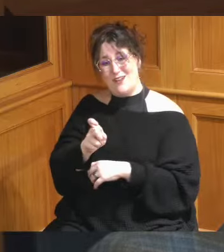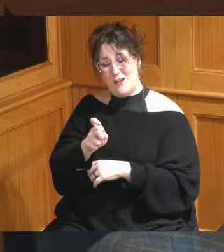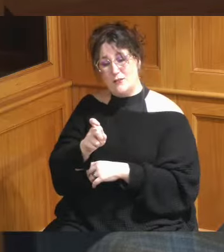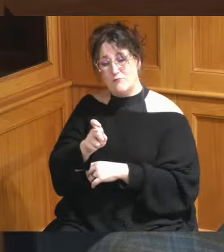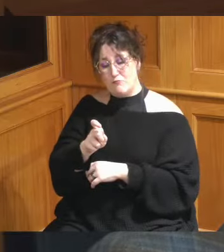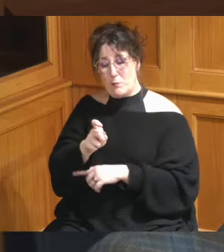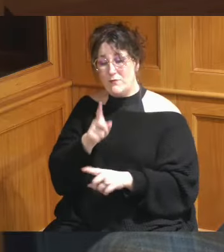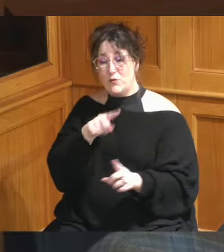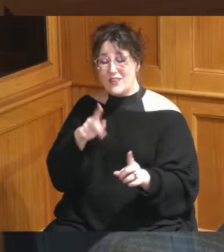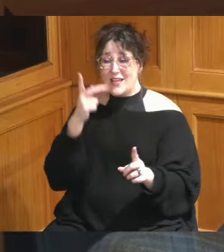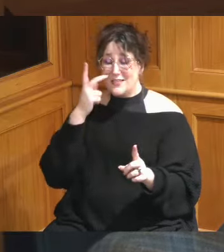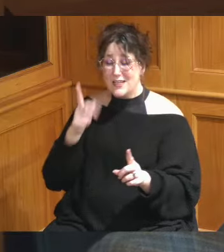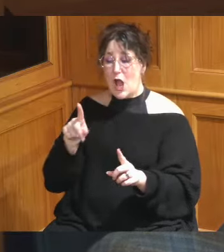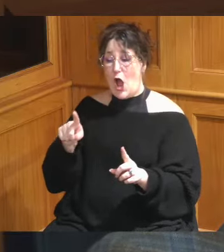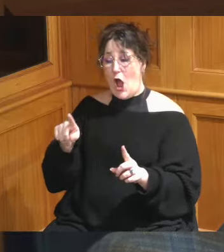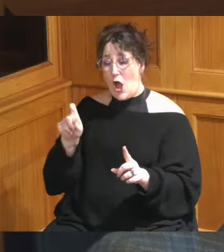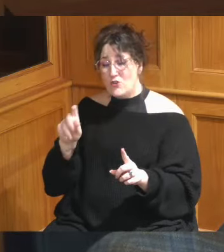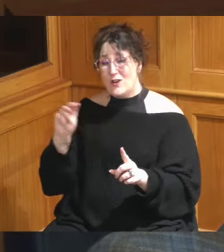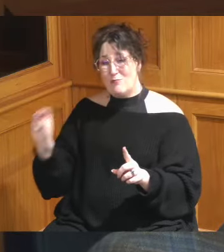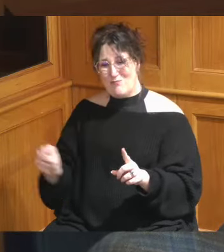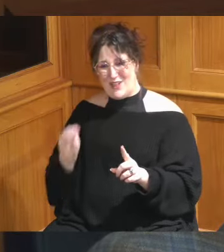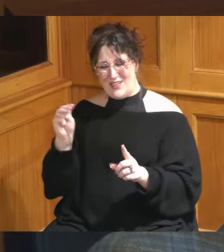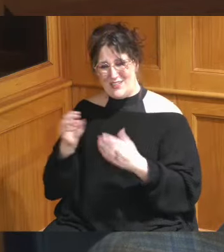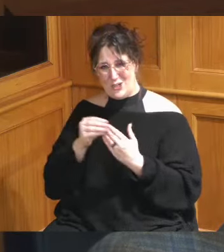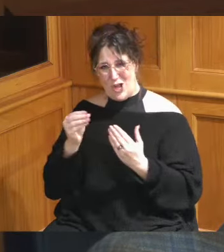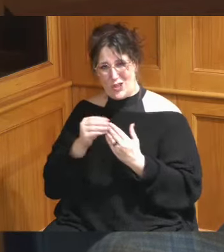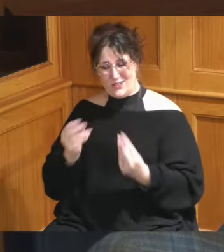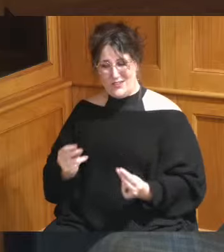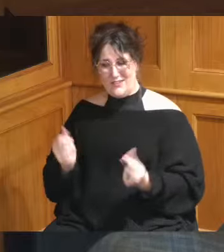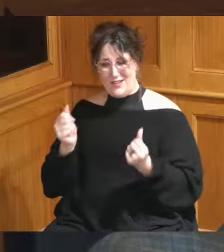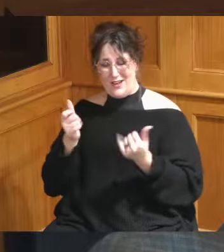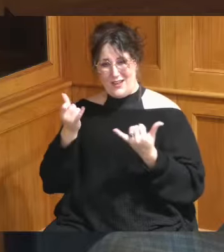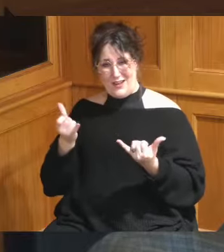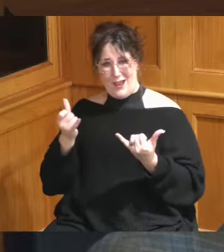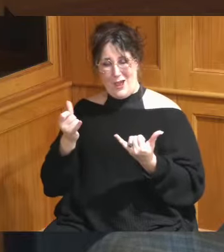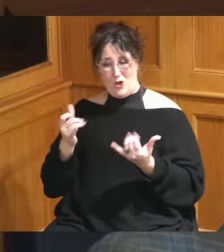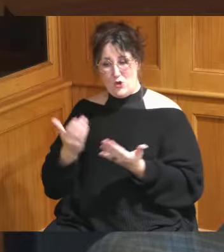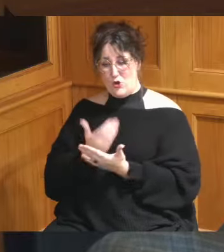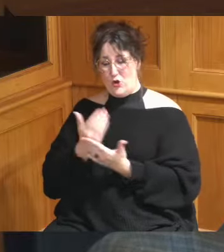see a hundred million dollars and then all of a sudden now it's time for a new levy and now